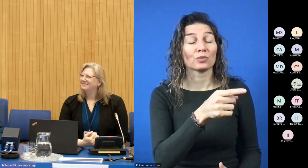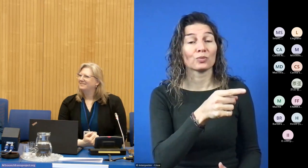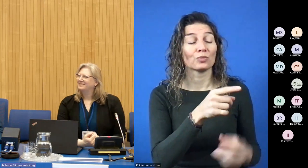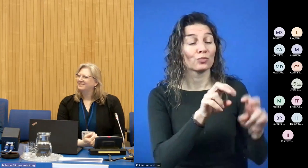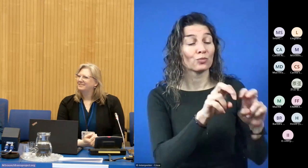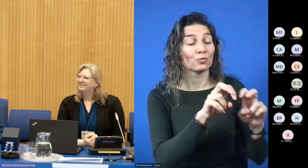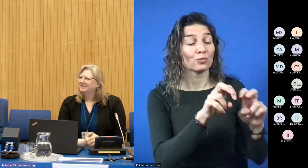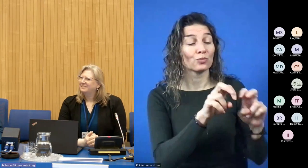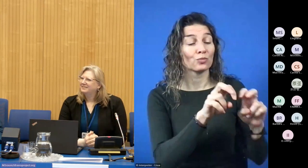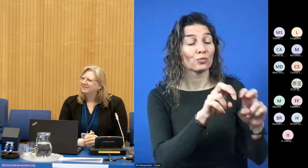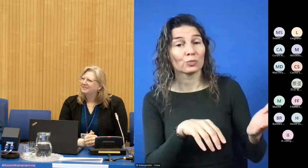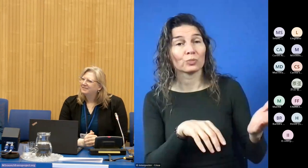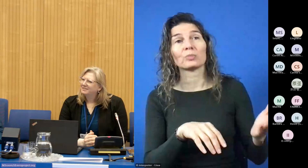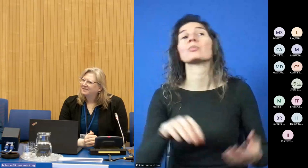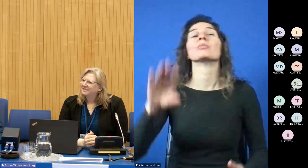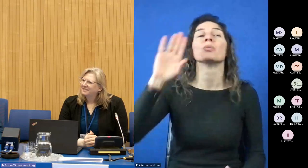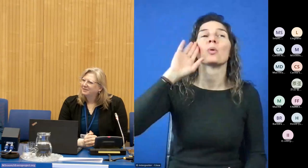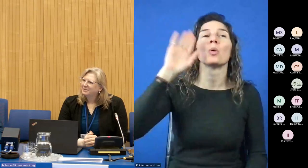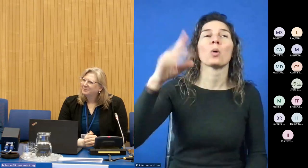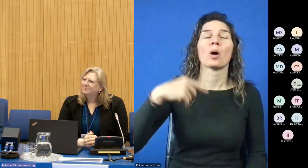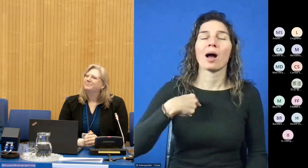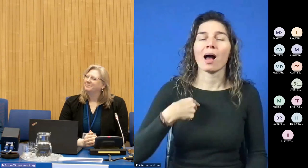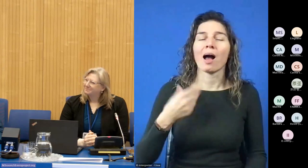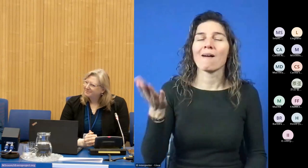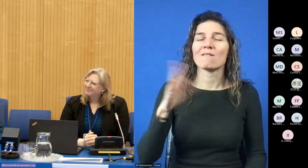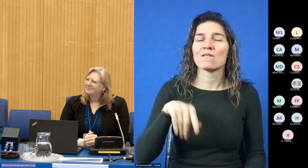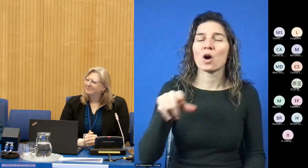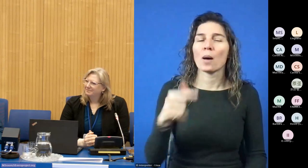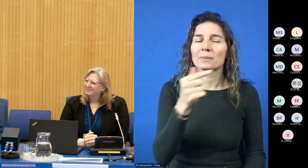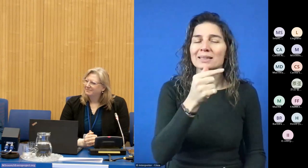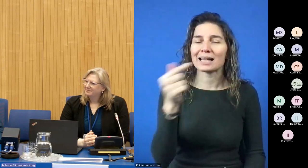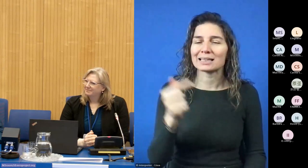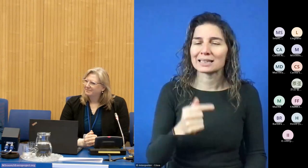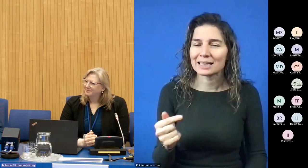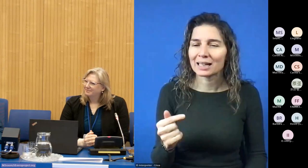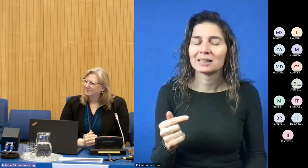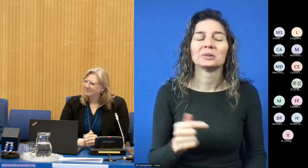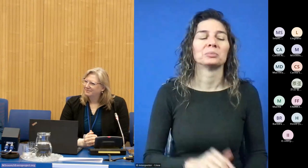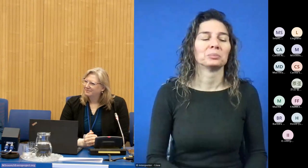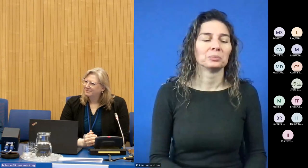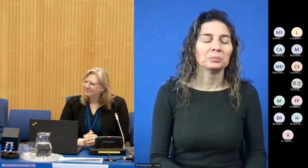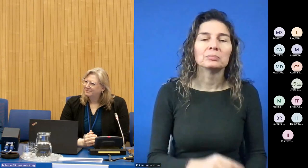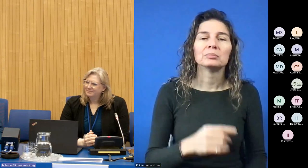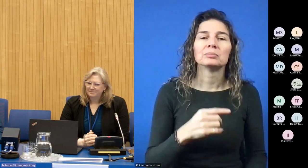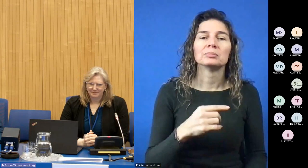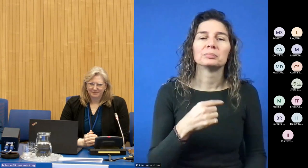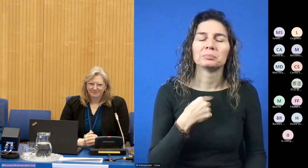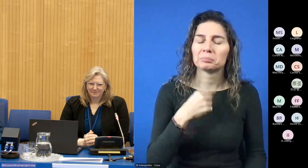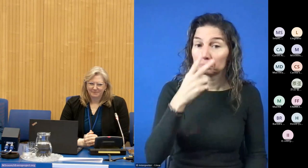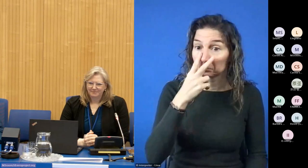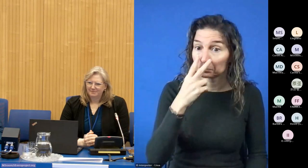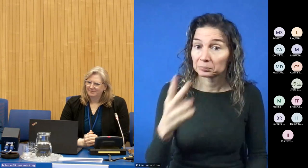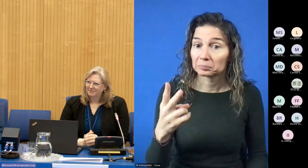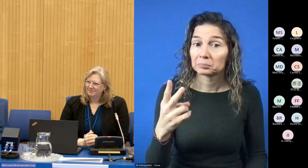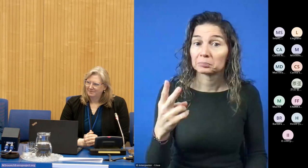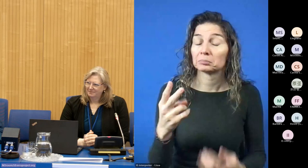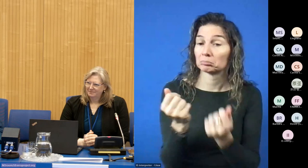I am from Tanzania. We have a number of innovations that are very important here, and